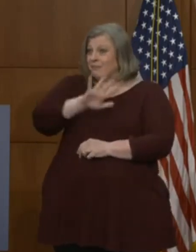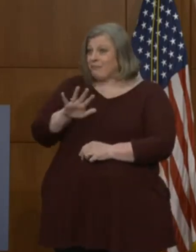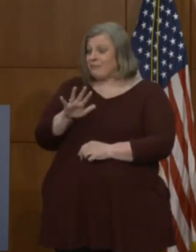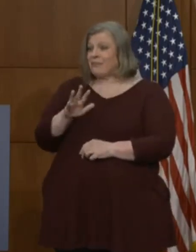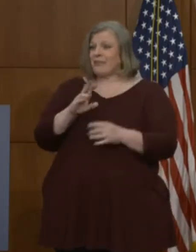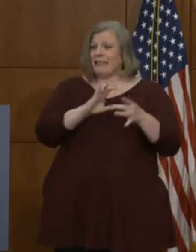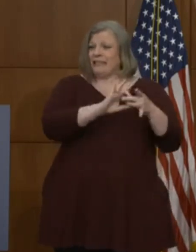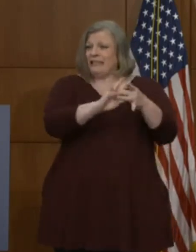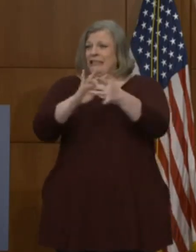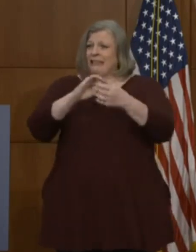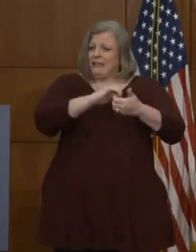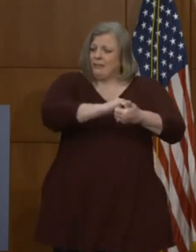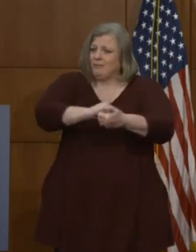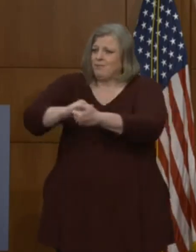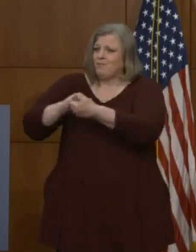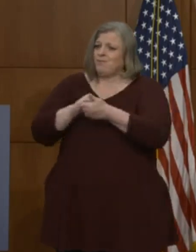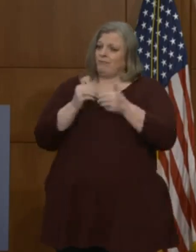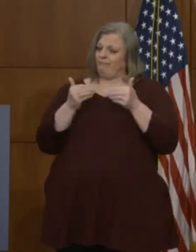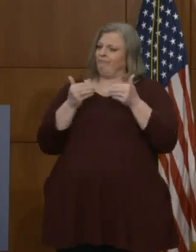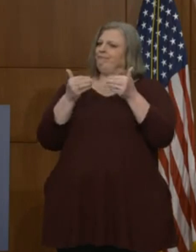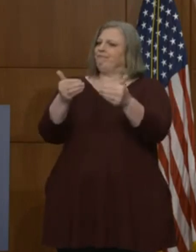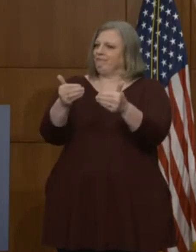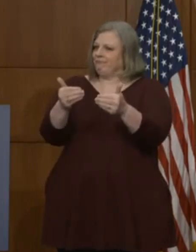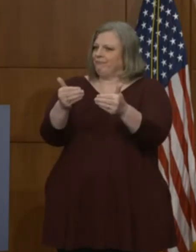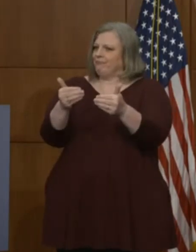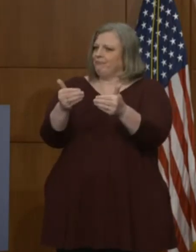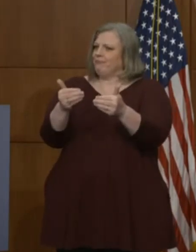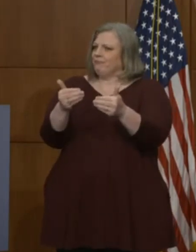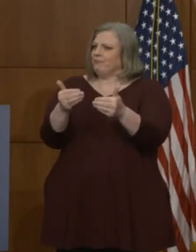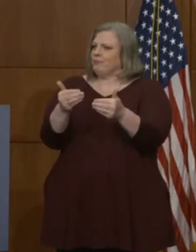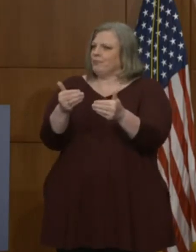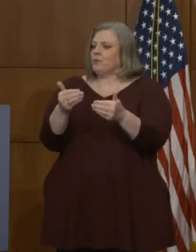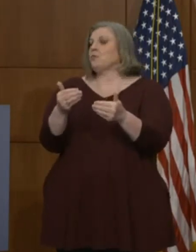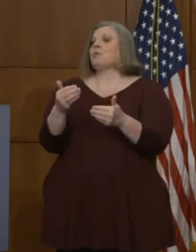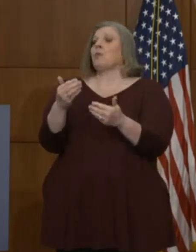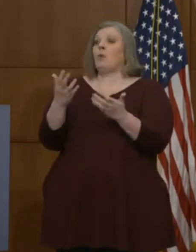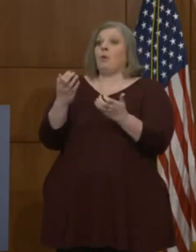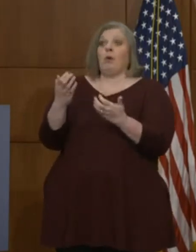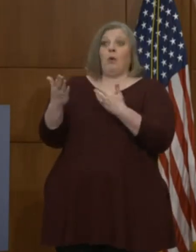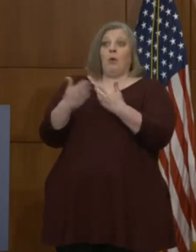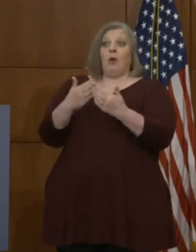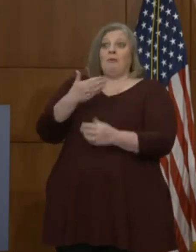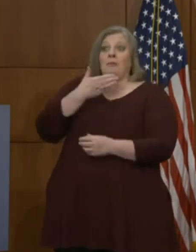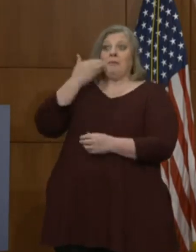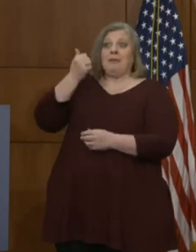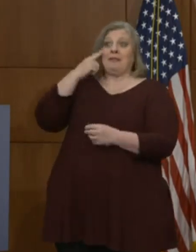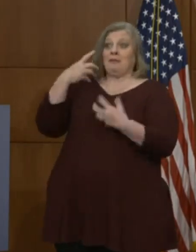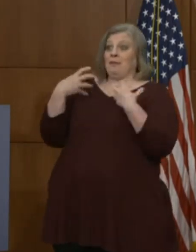COLUMBIA AND NORTH CAROLINA WE WANT TO MOVE FORWARD IN A WANT TO MOVE FORWARD IN A COORDINATED WAY. WE ALL WANT COORDINATED WAY. WE ALL WANT WHAT IS BEST FOR THE HEALTH AND